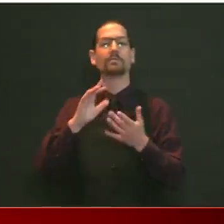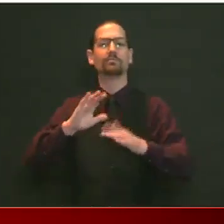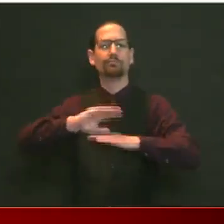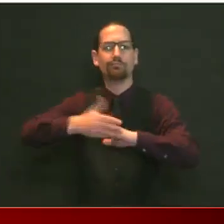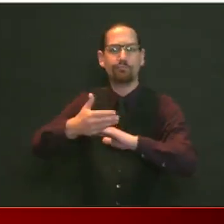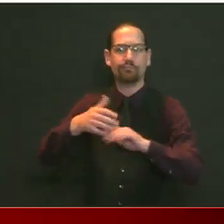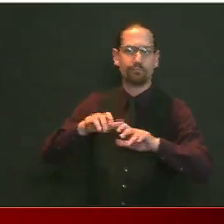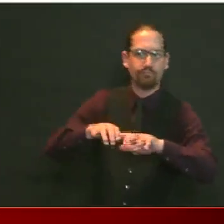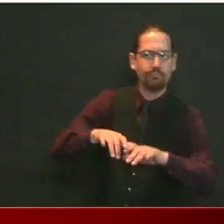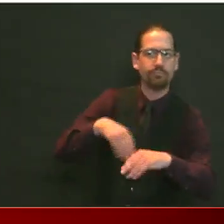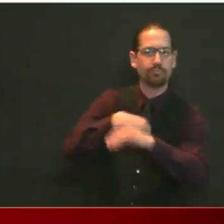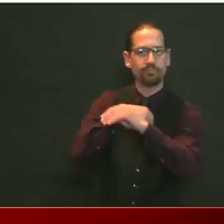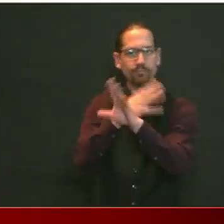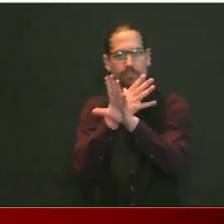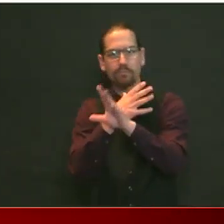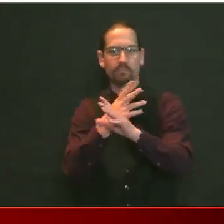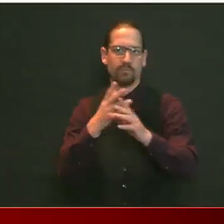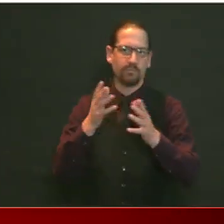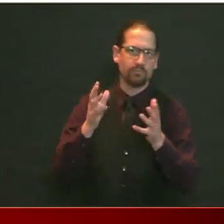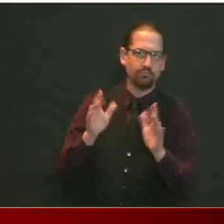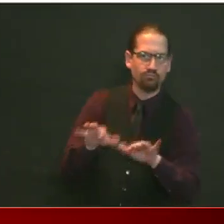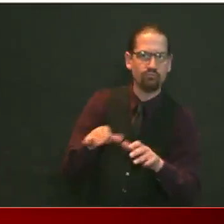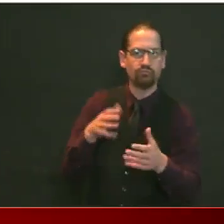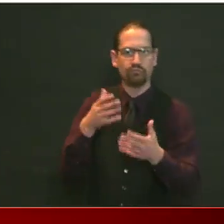SCHOOL WILL CONTINUE TO BLEND, DIGITAL AND VIRTUAL AND